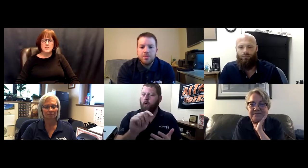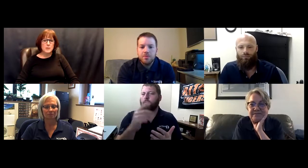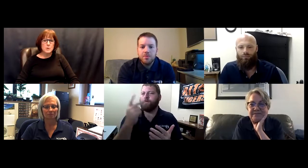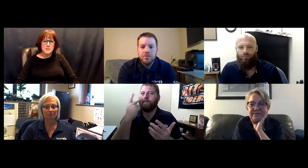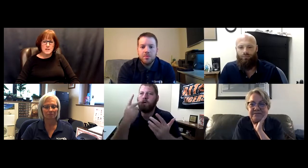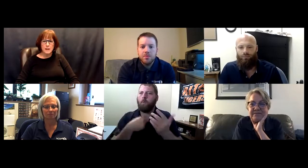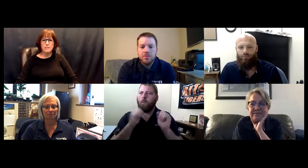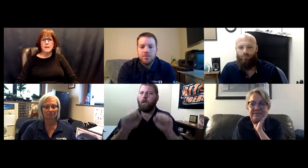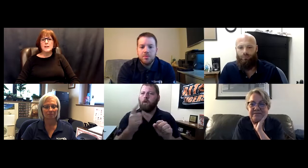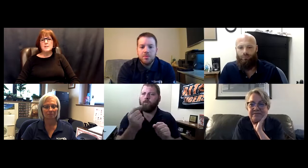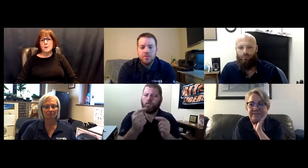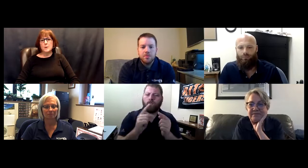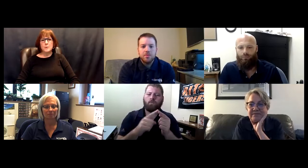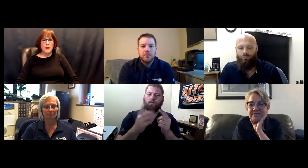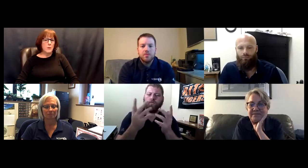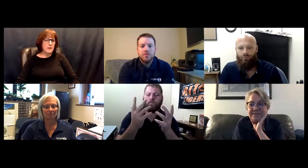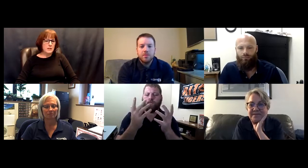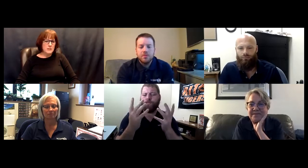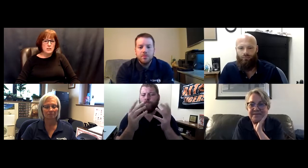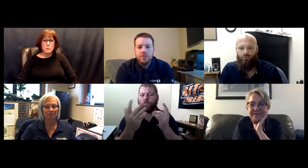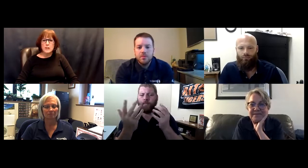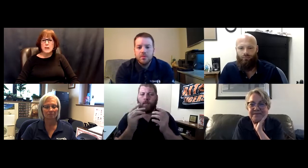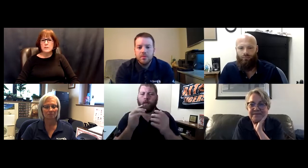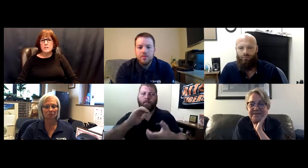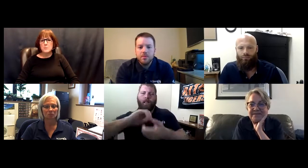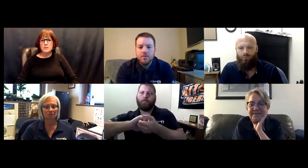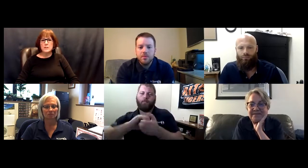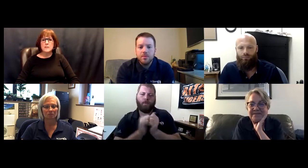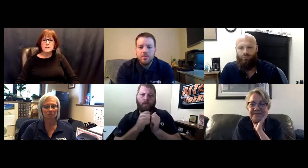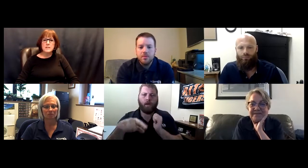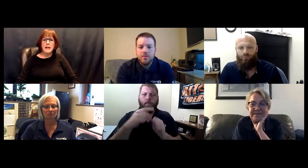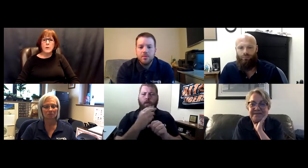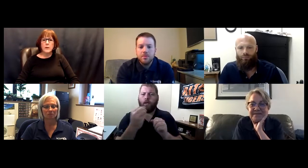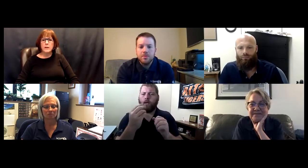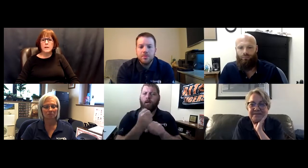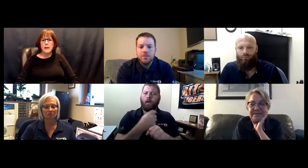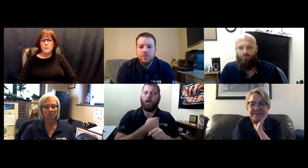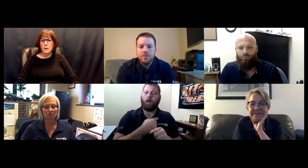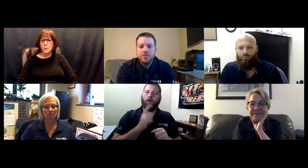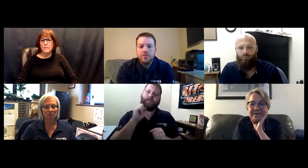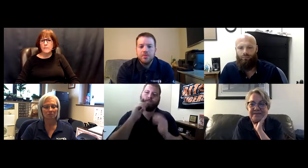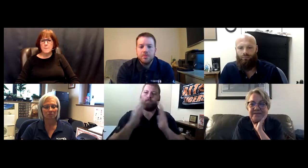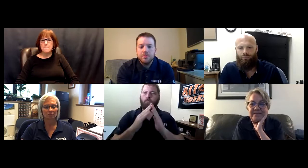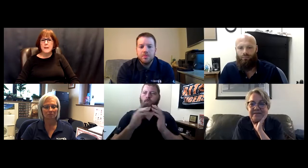who is deaf. so I want to continue to reach out to this person to see how we can collaborate with them